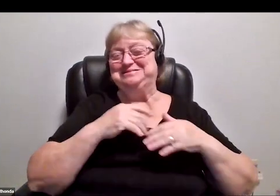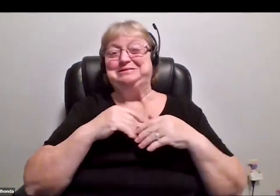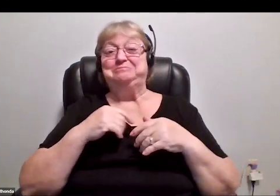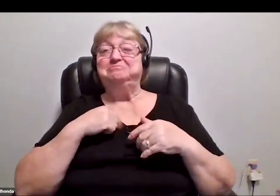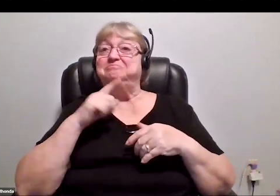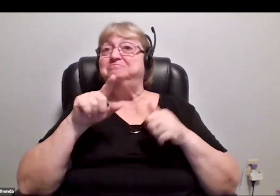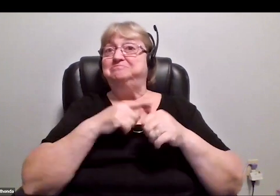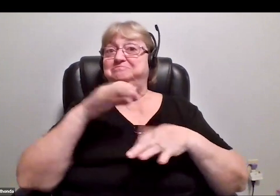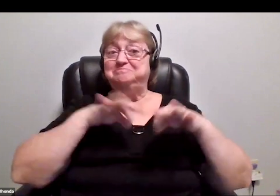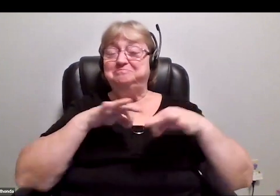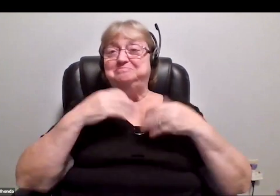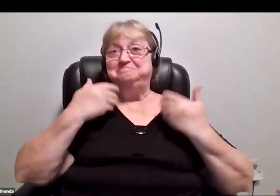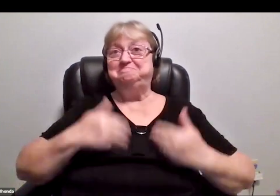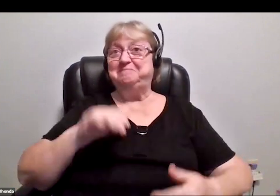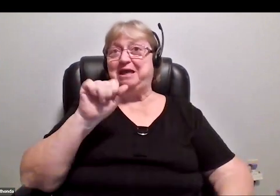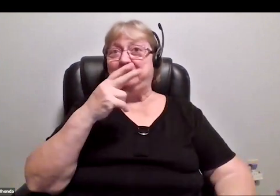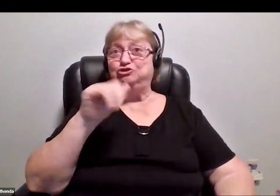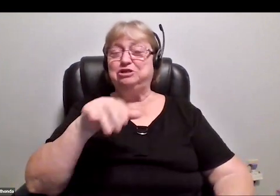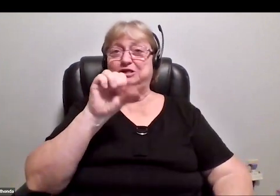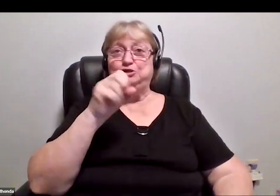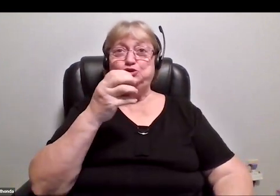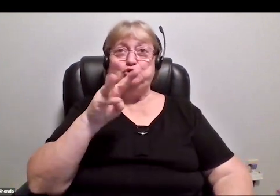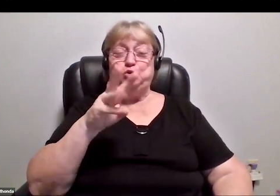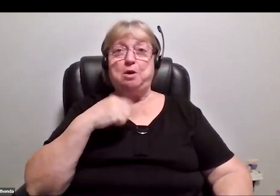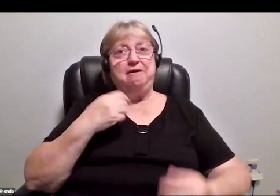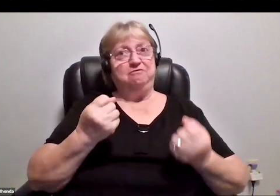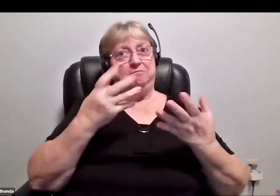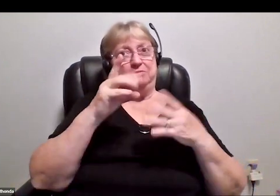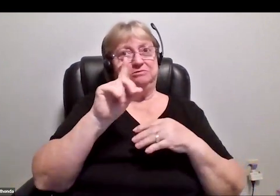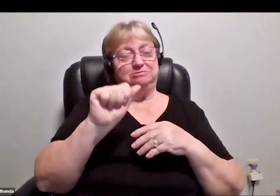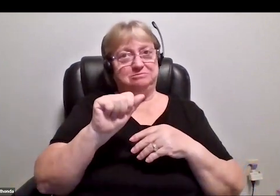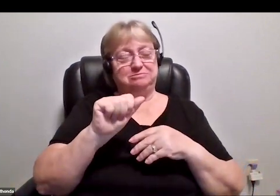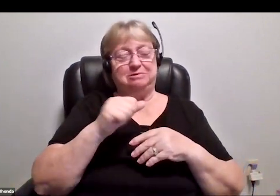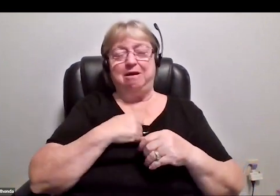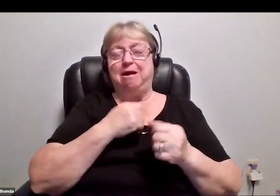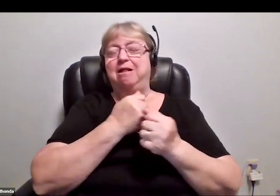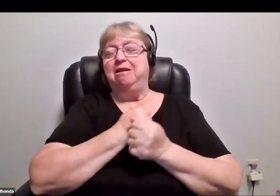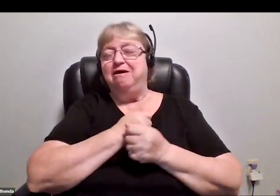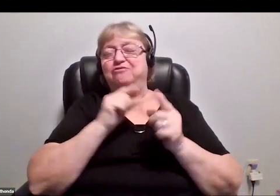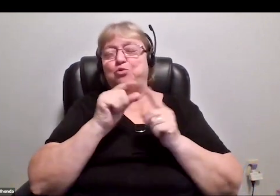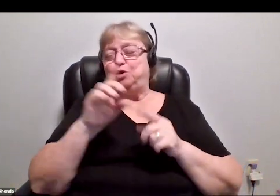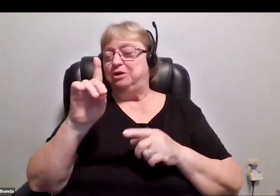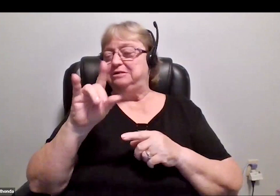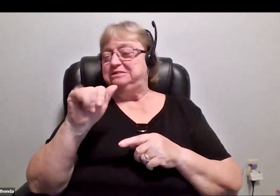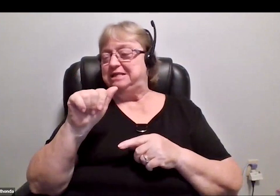Hi, I'm Ashley Shew. I'm multiply disabled. I love the word disabled person because then I don't have